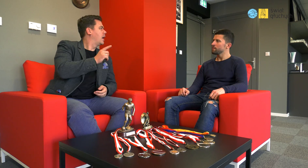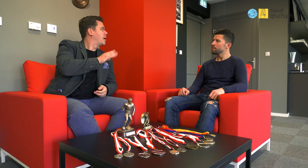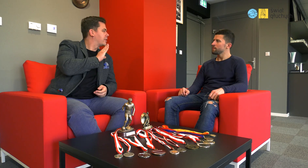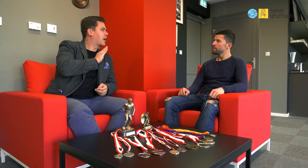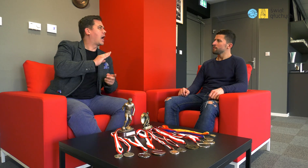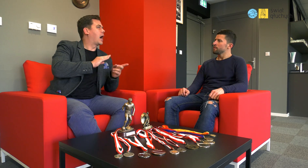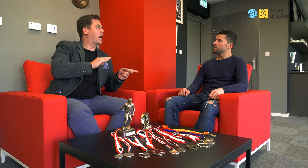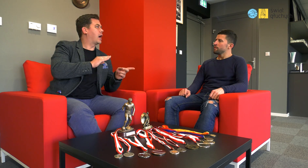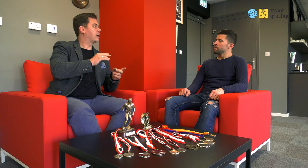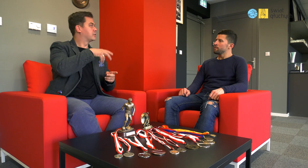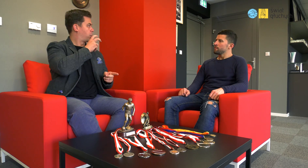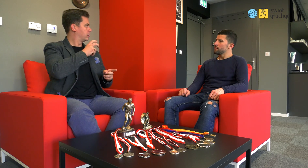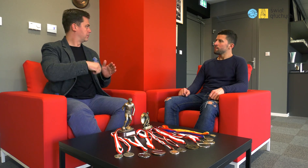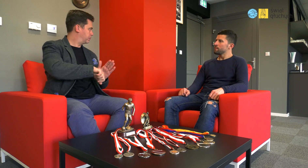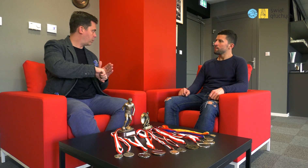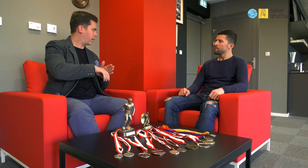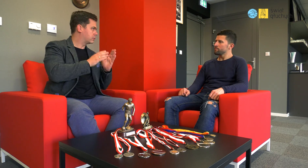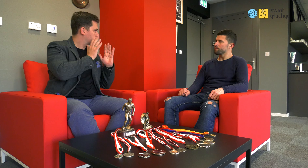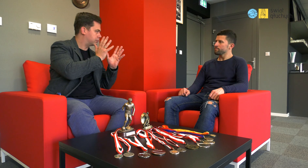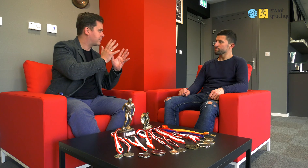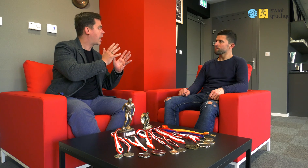Maciej, we already know that you love soccer.